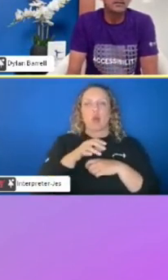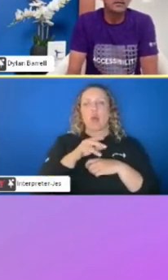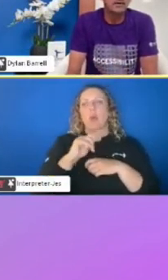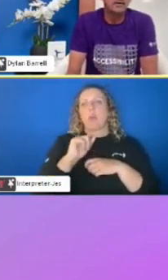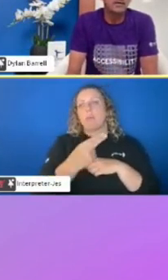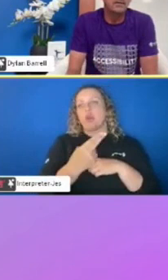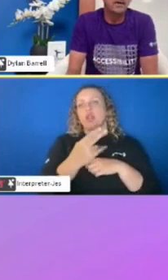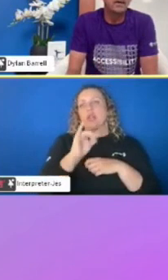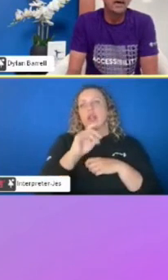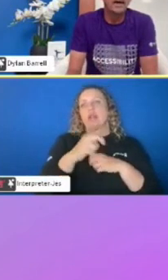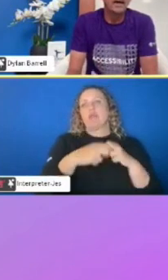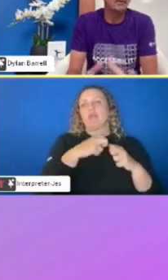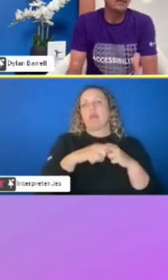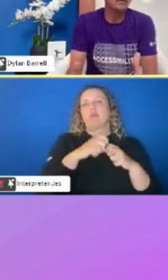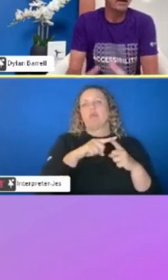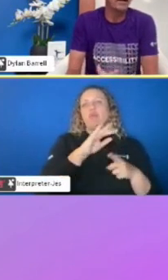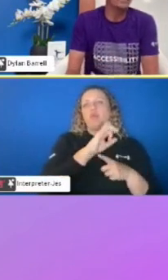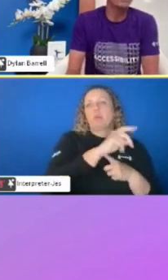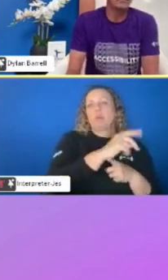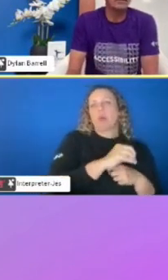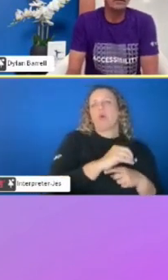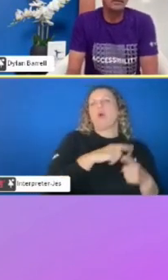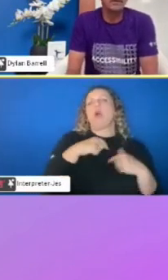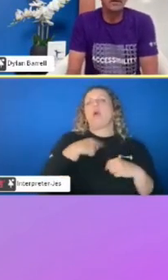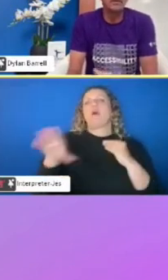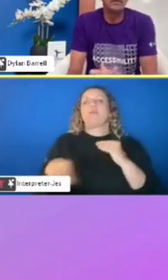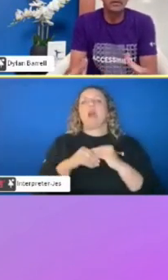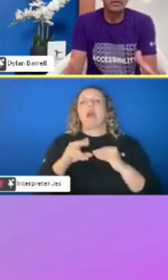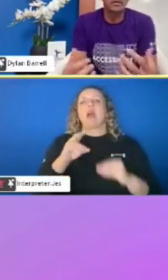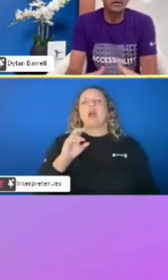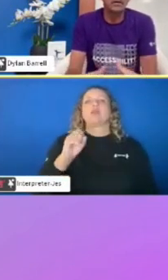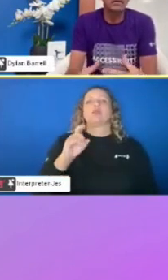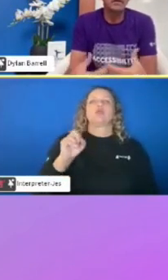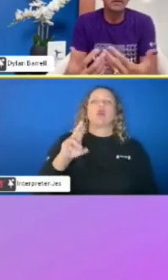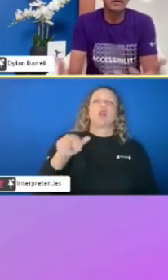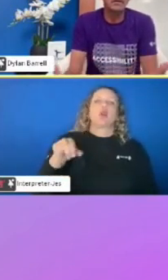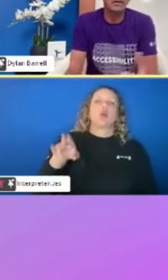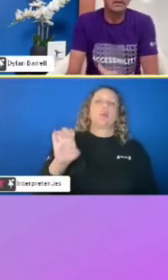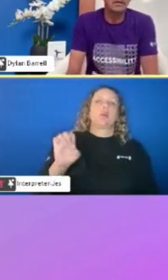to the repo. And we've added a SonarQube integration so you can lint against the linter server